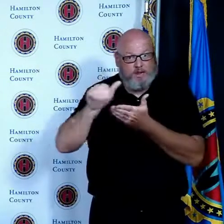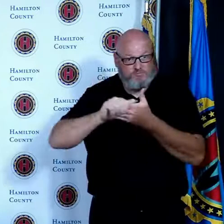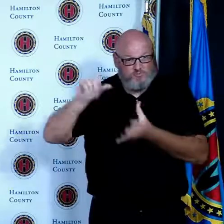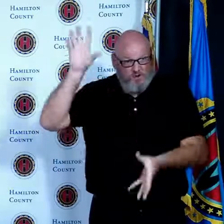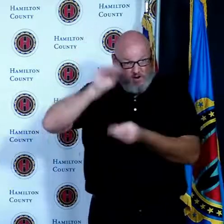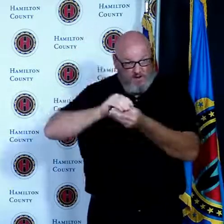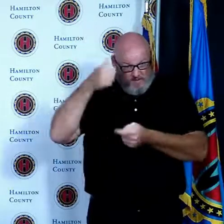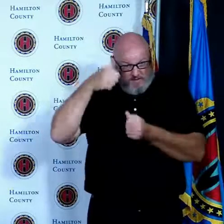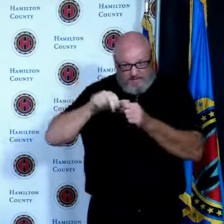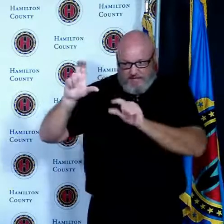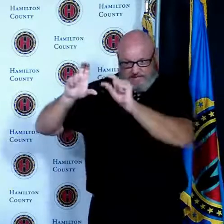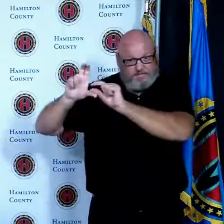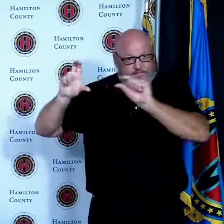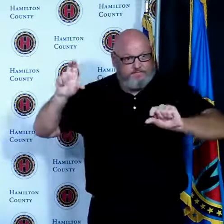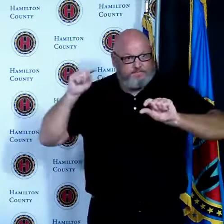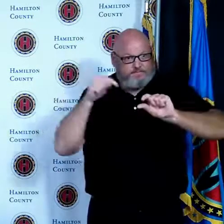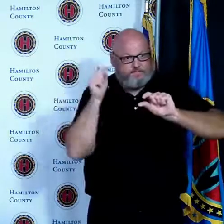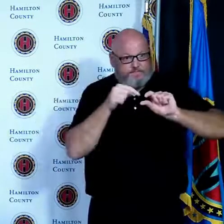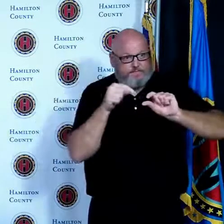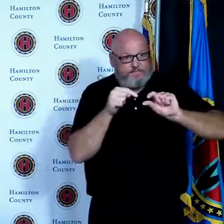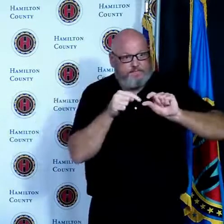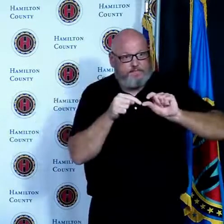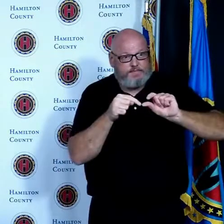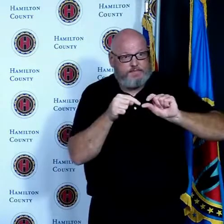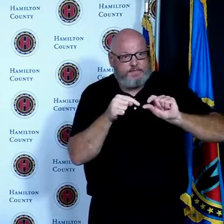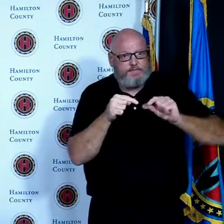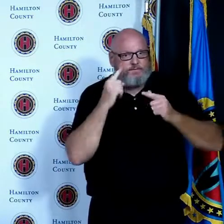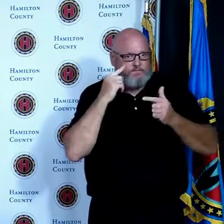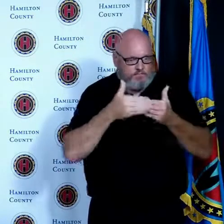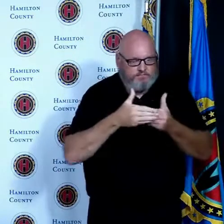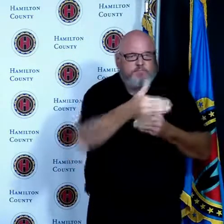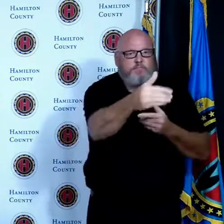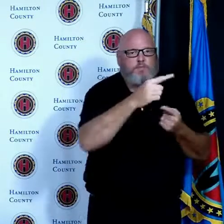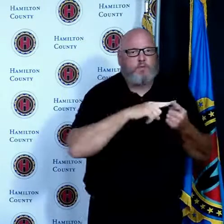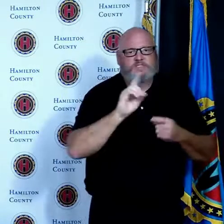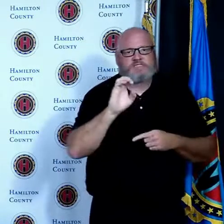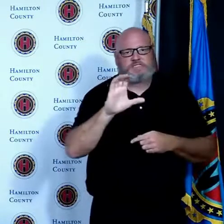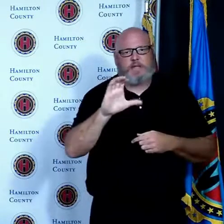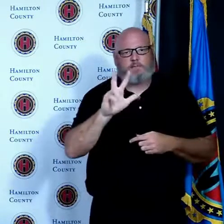administered testing is a is critical to the overall strategy to